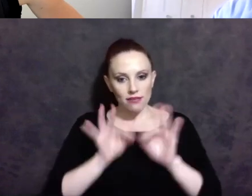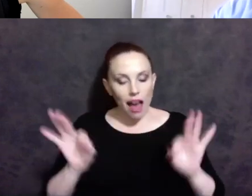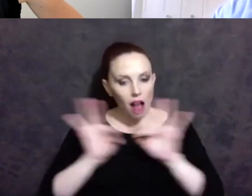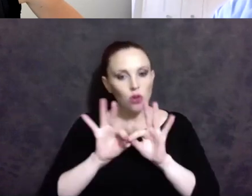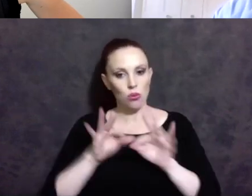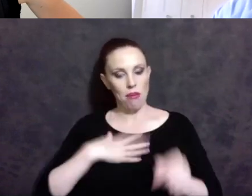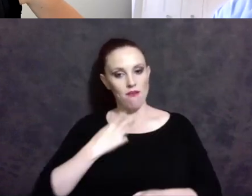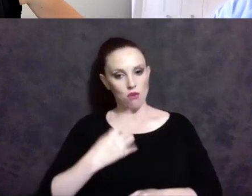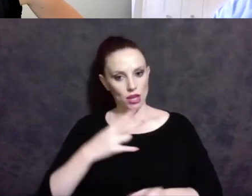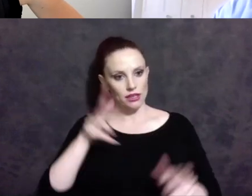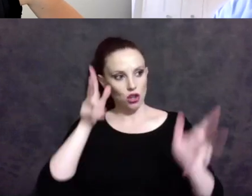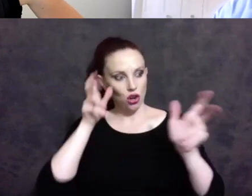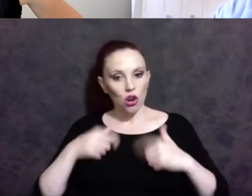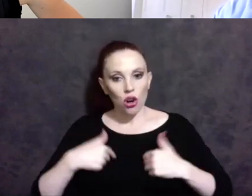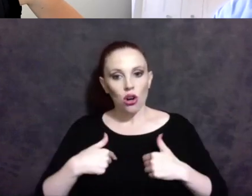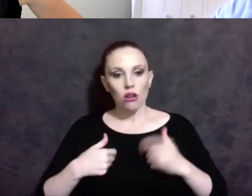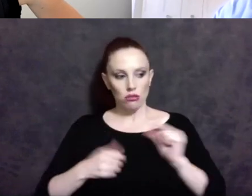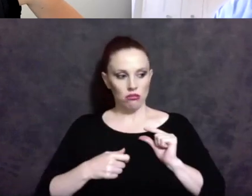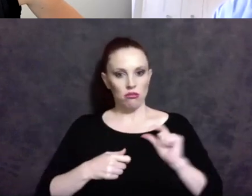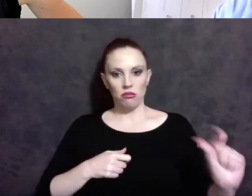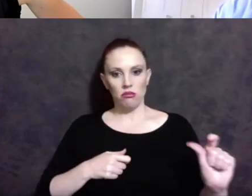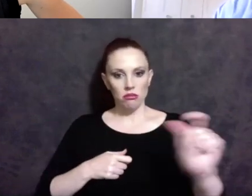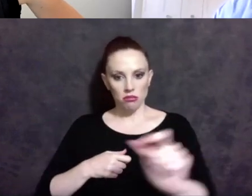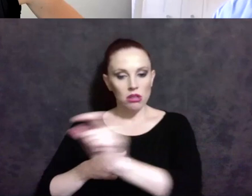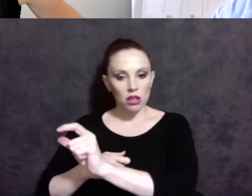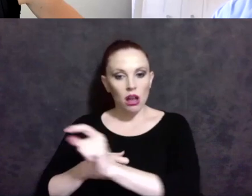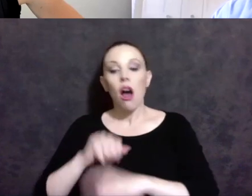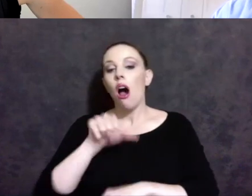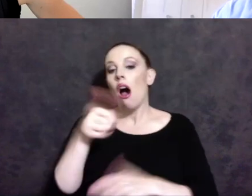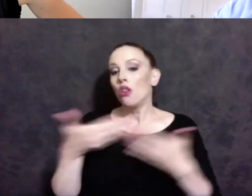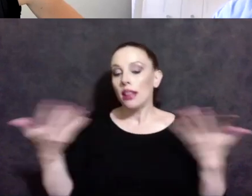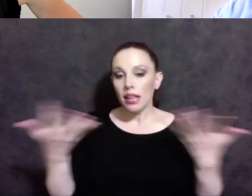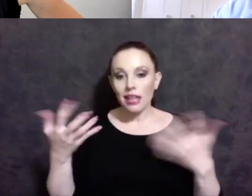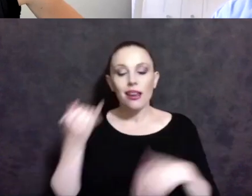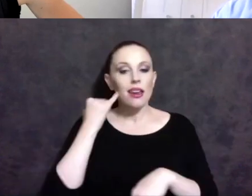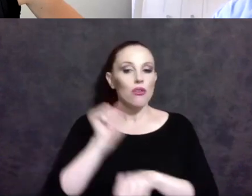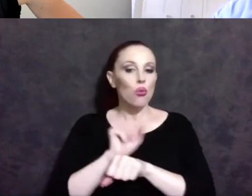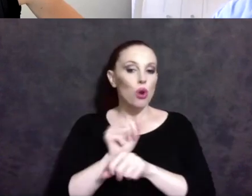other thing that encourages inclusive behavior is if workplaces work on psychological safety